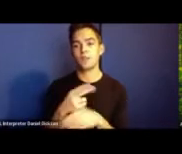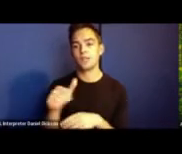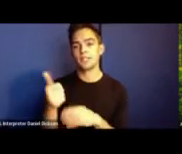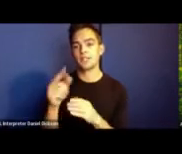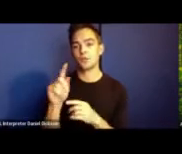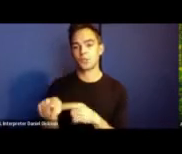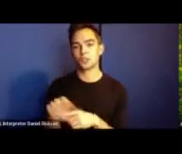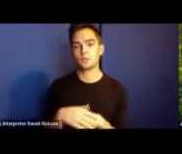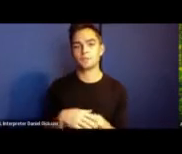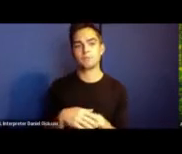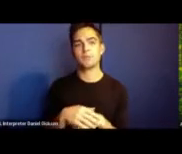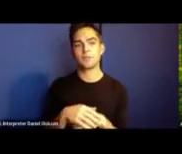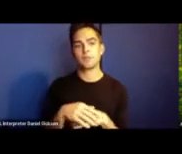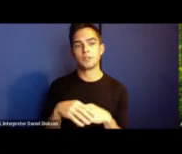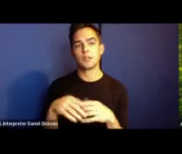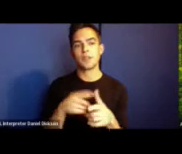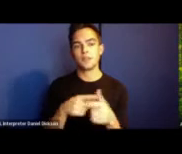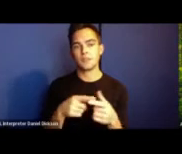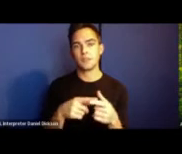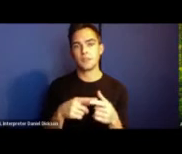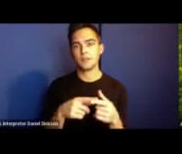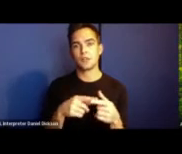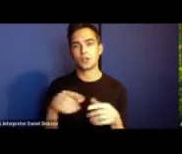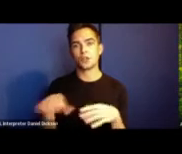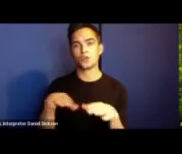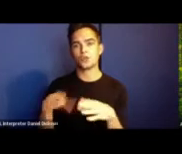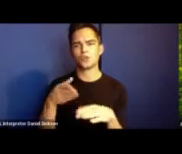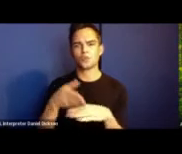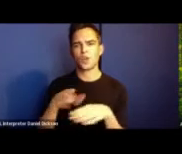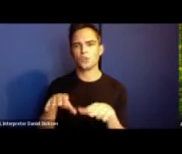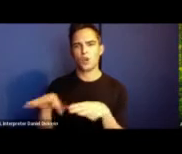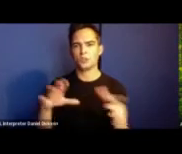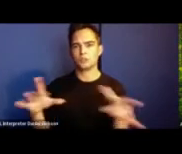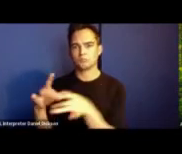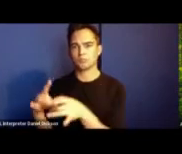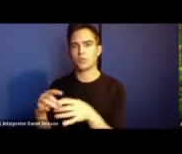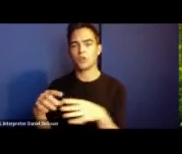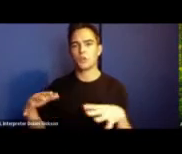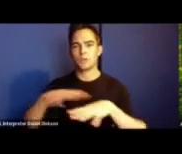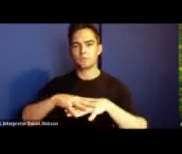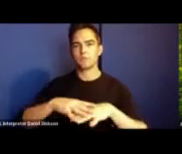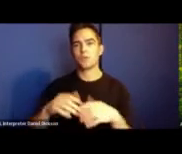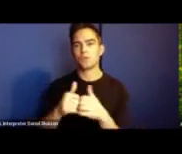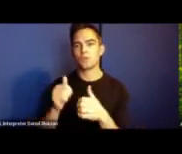were then cross walked. For our purposes, we took a look at these questions, and we crosswalk them with ICD codes,